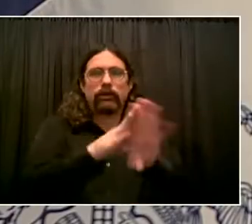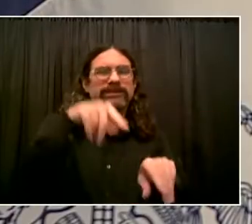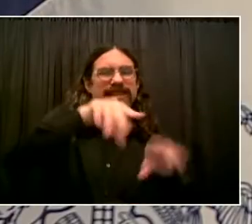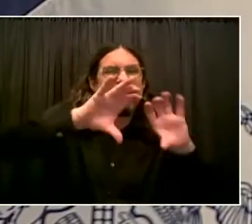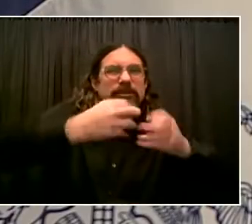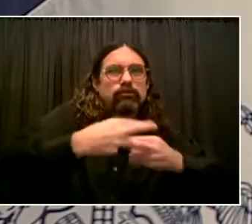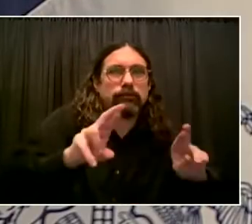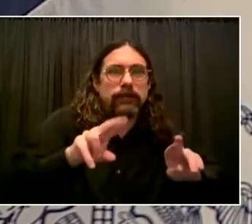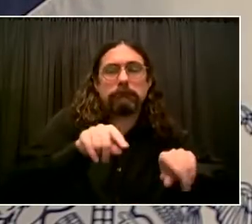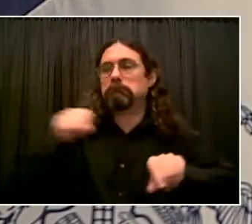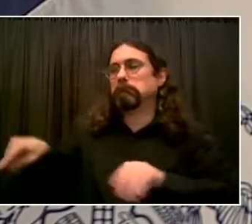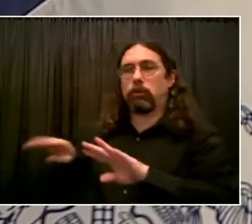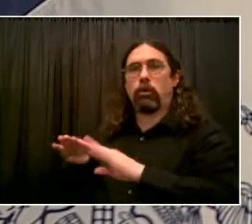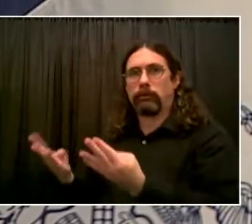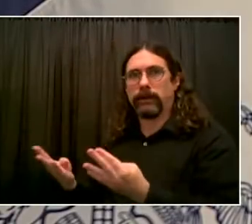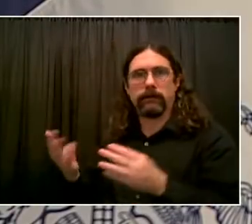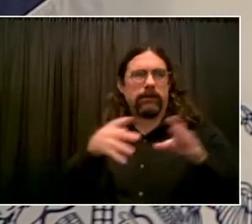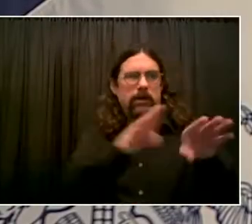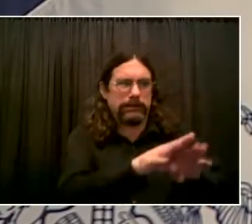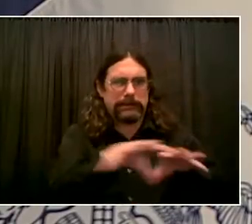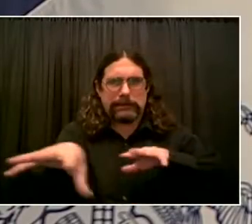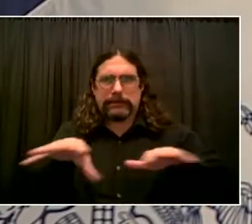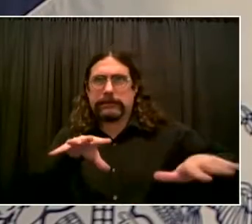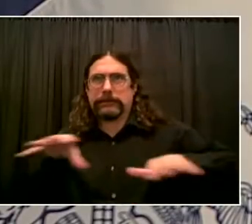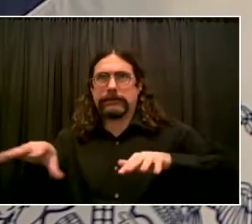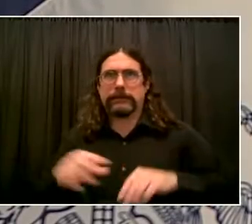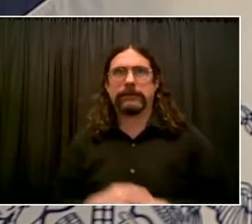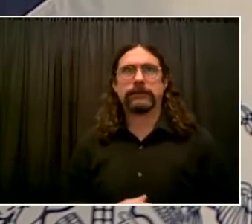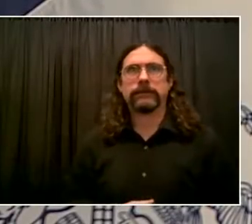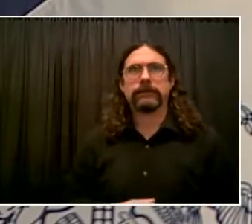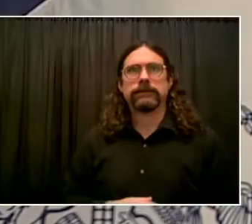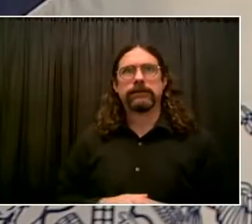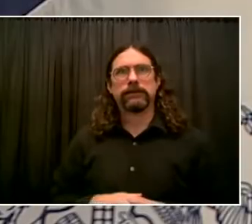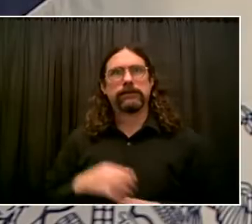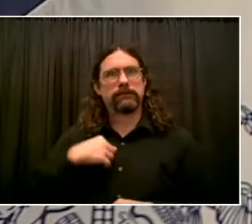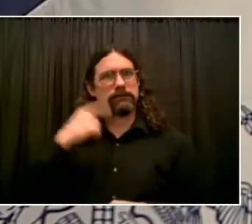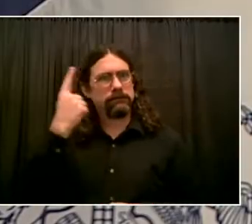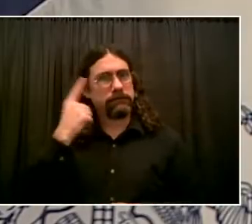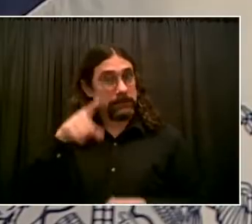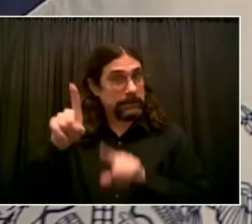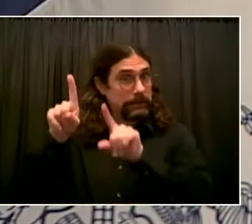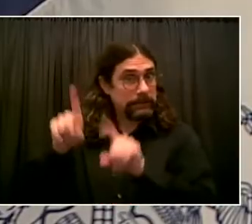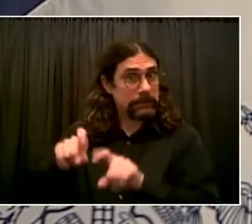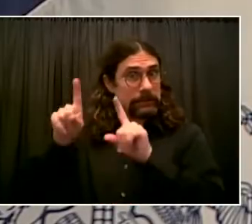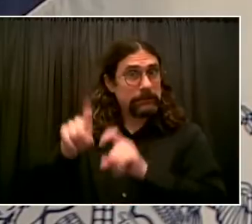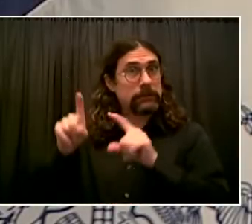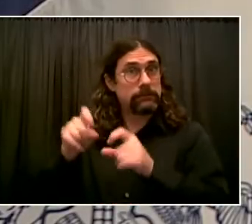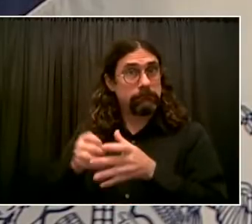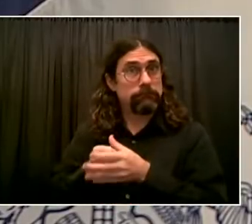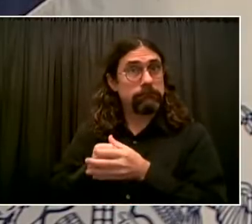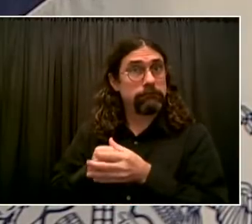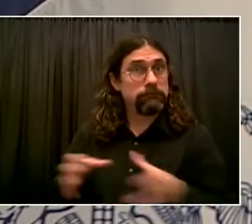IS GOING ON WITH THE NUMBER OF CASES AND THE STTEING? IS ERTHE CRIND EASETESTING IN